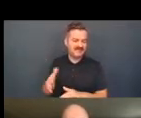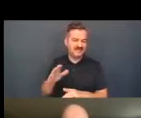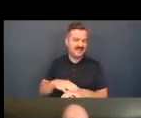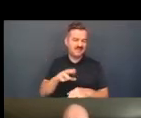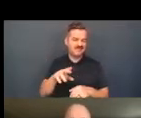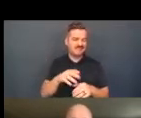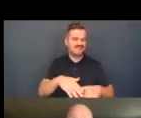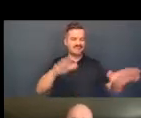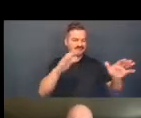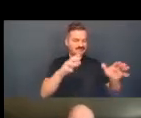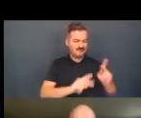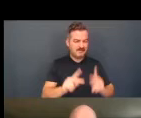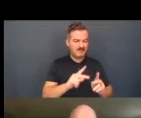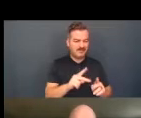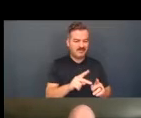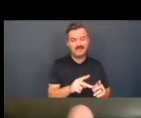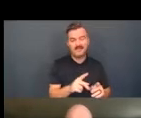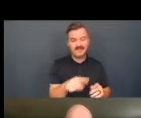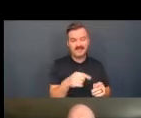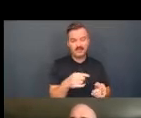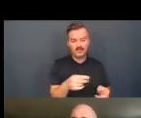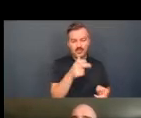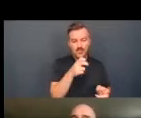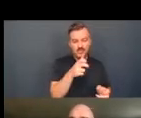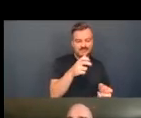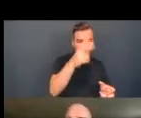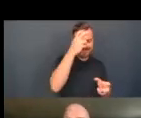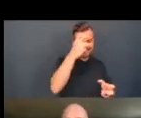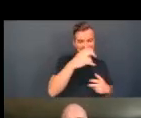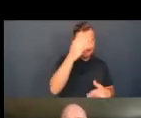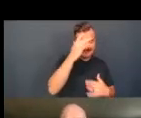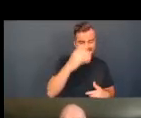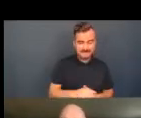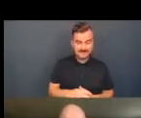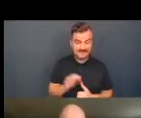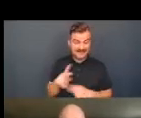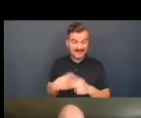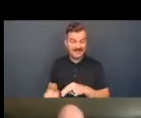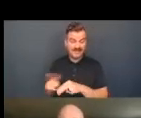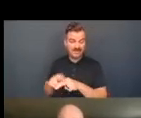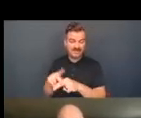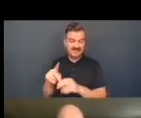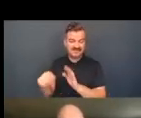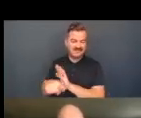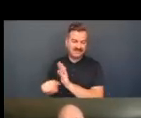public that contracts coven, so these are kinds of increased disadvantages that number